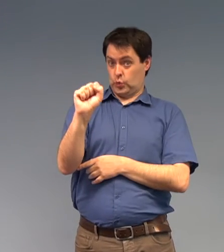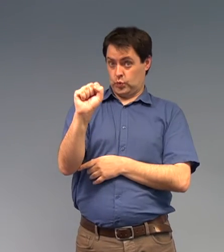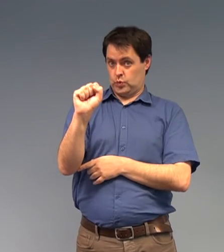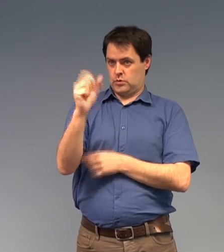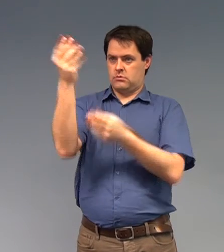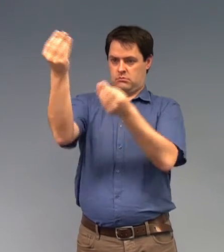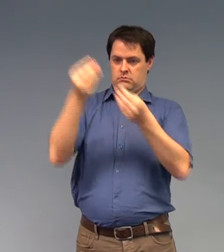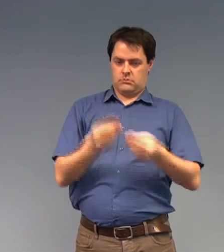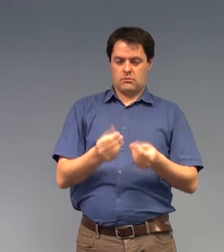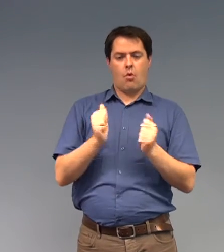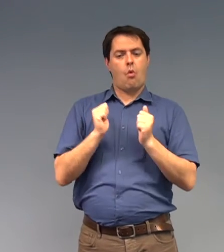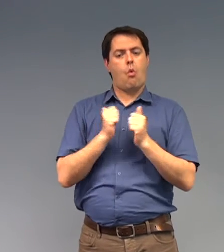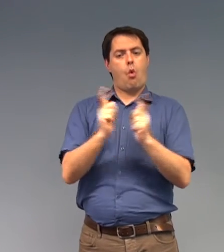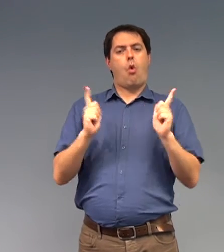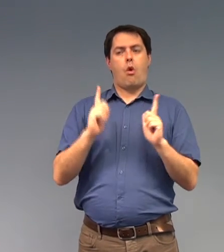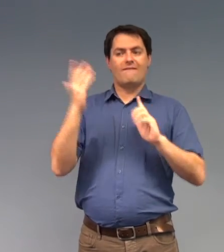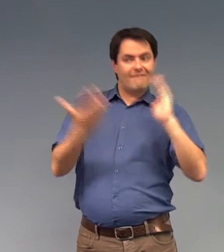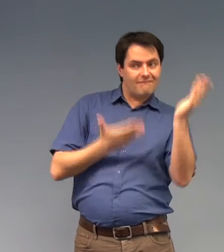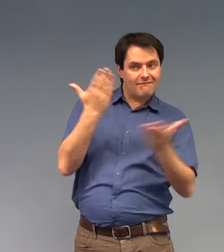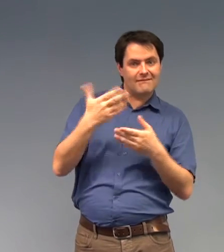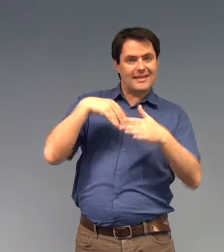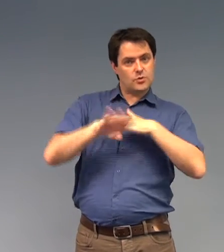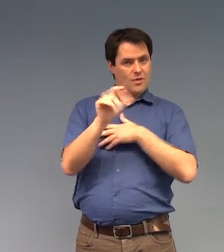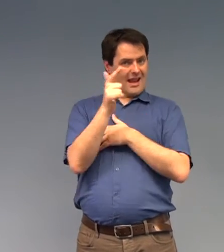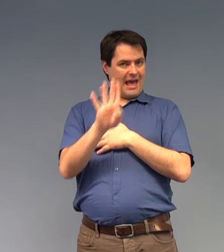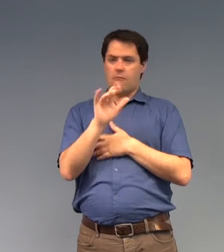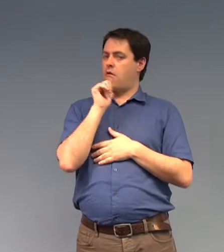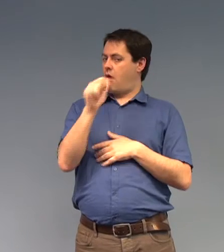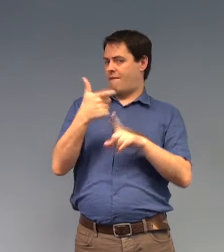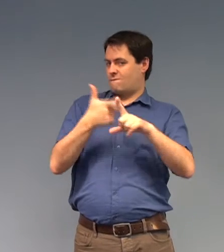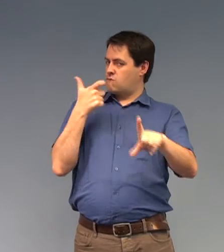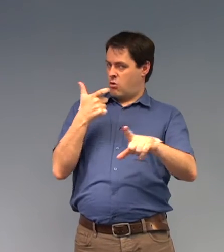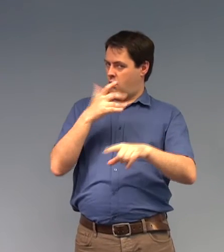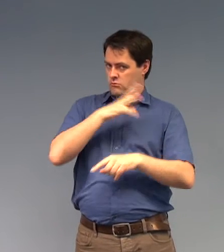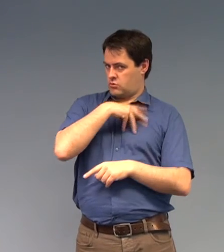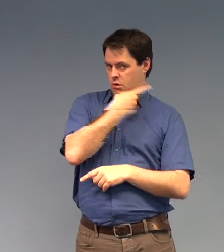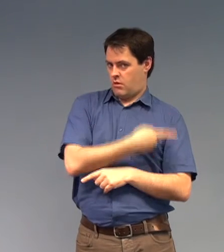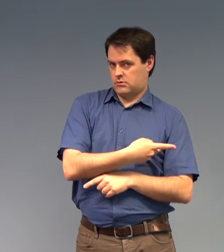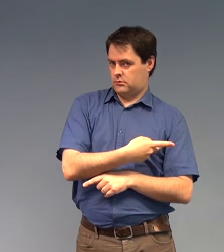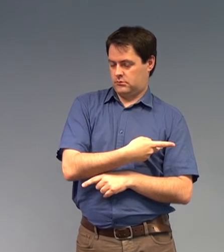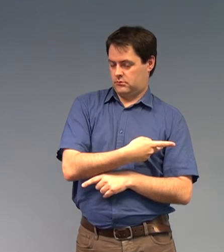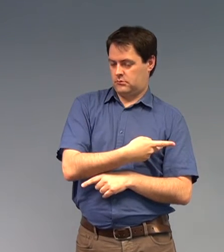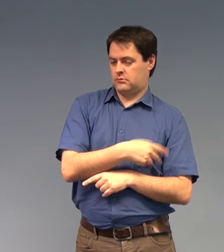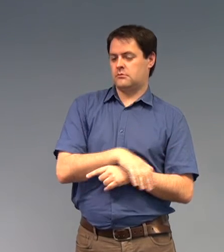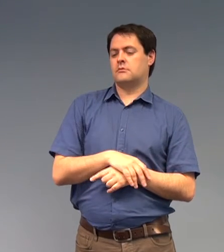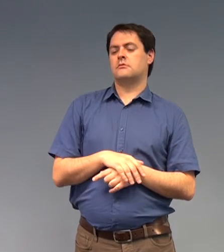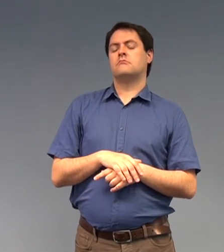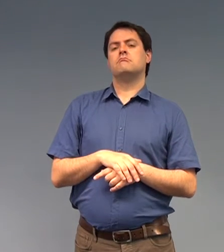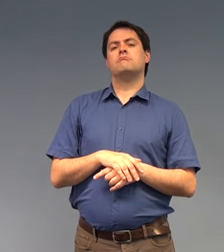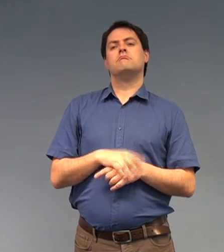I asked a colleague of mine if they could record some Scottish news,